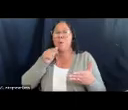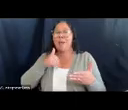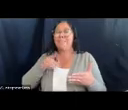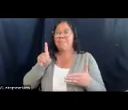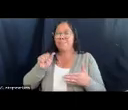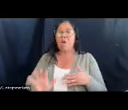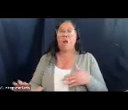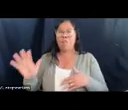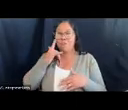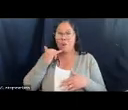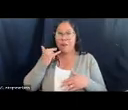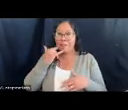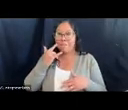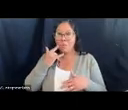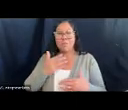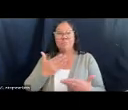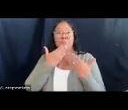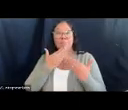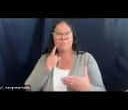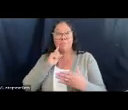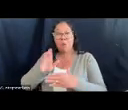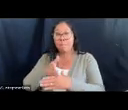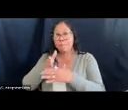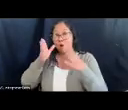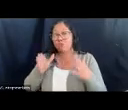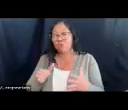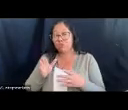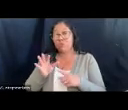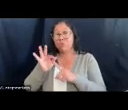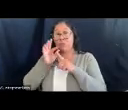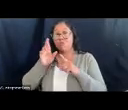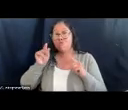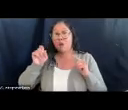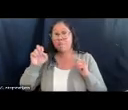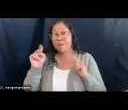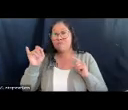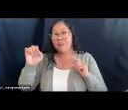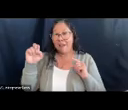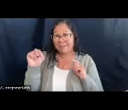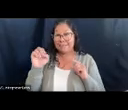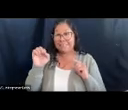And finally, thank you to our partners, um, especially Robin Ryan, the Seeds of Partnership